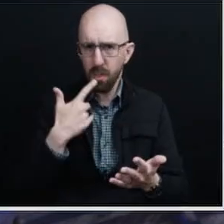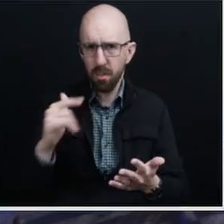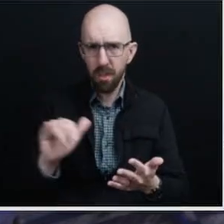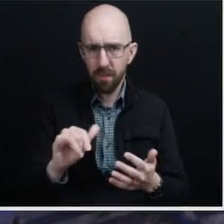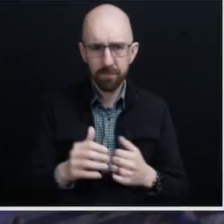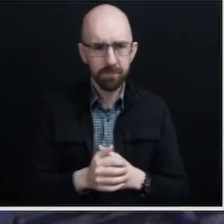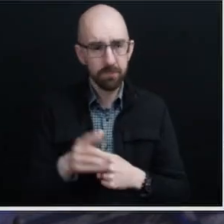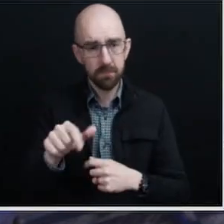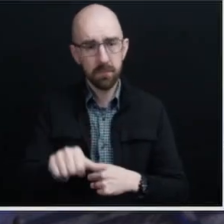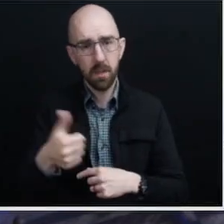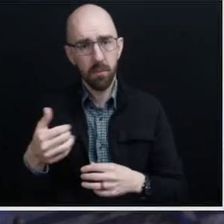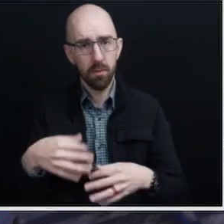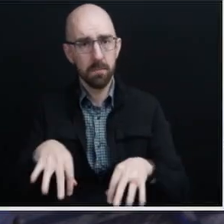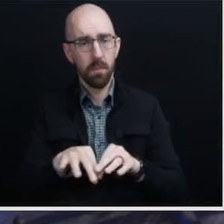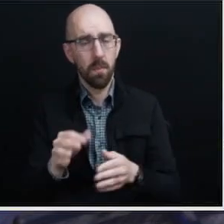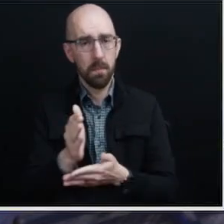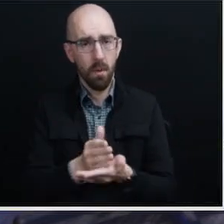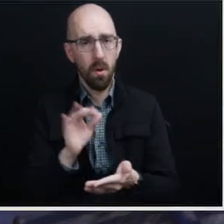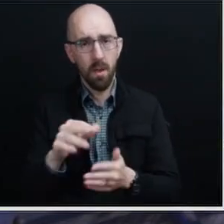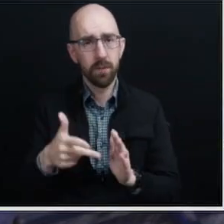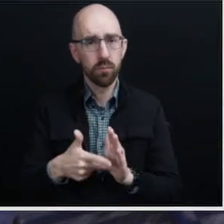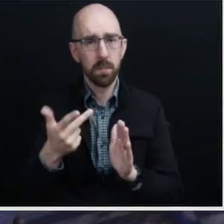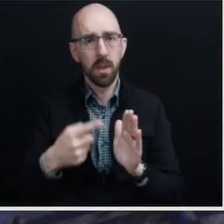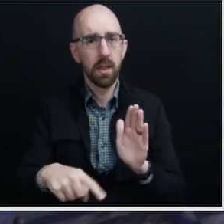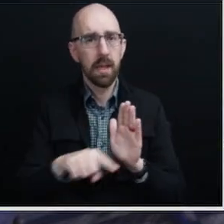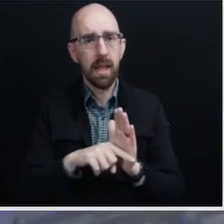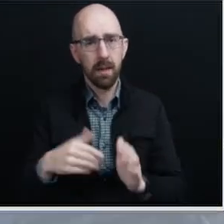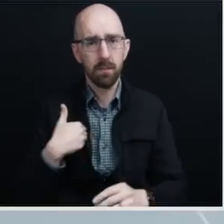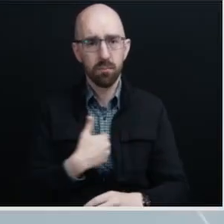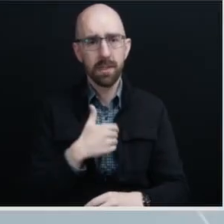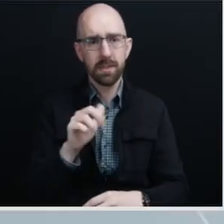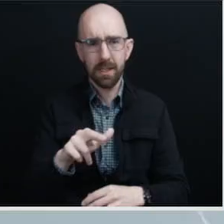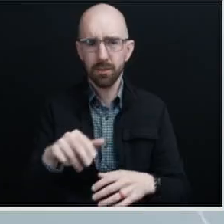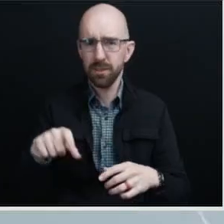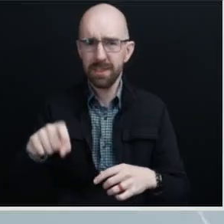really important part about triple negative breast cancer is it takes the team, right? So,